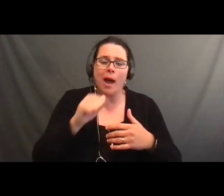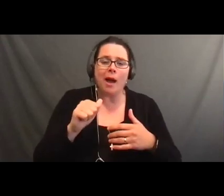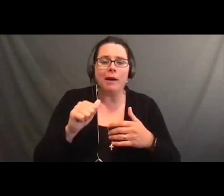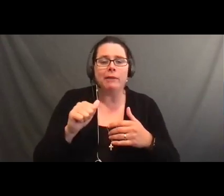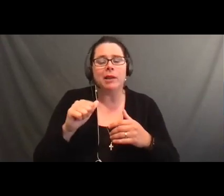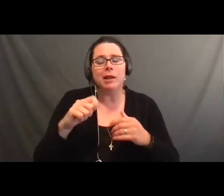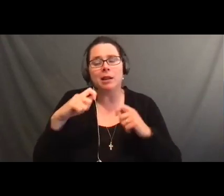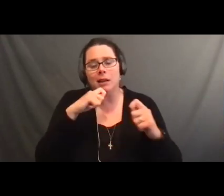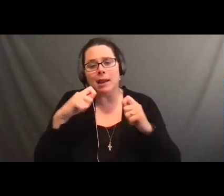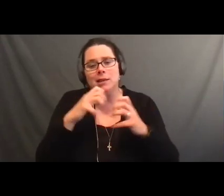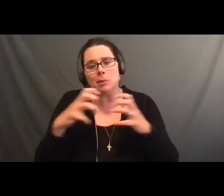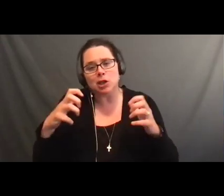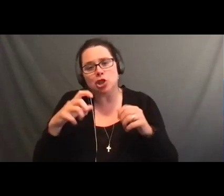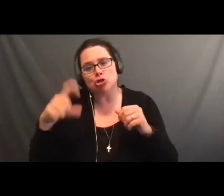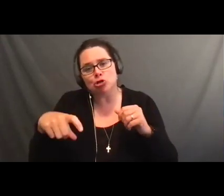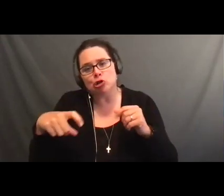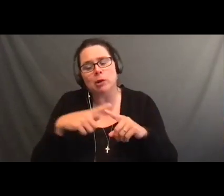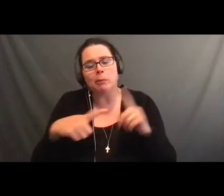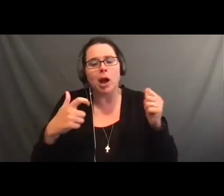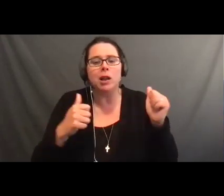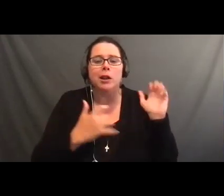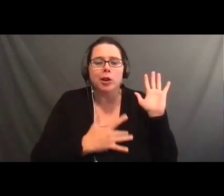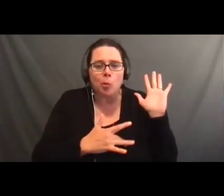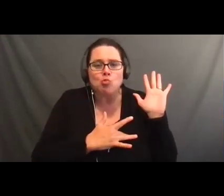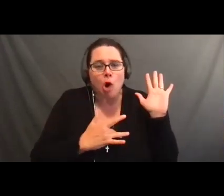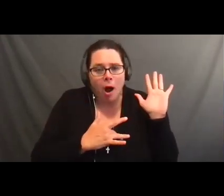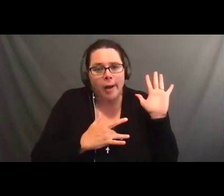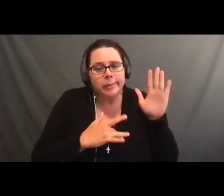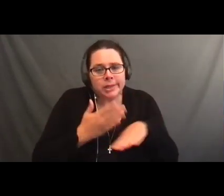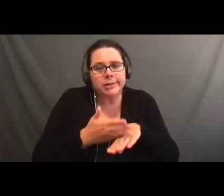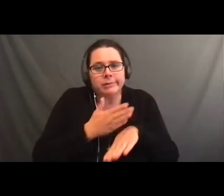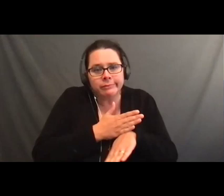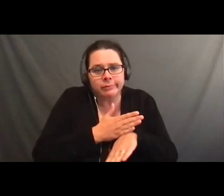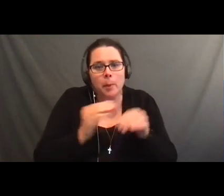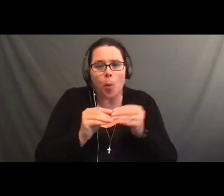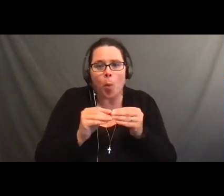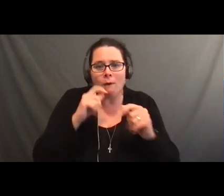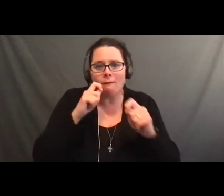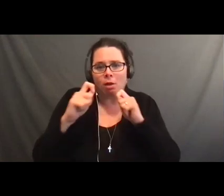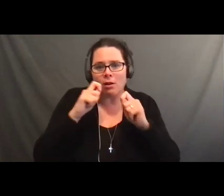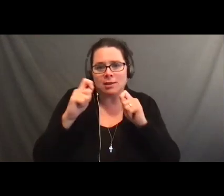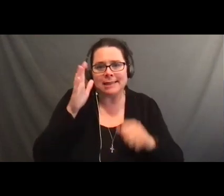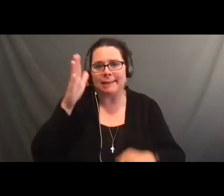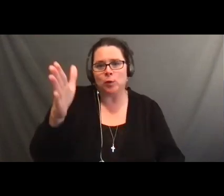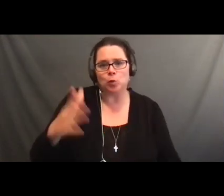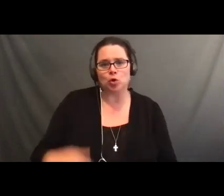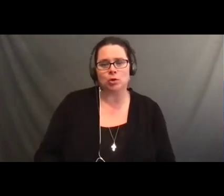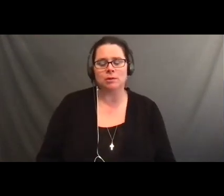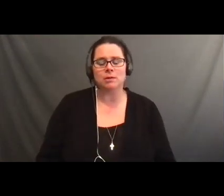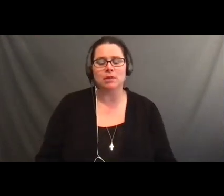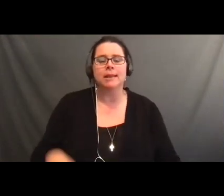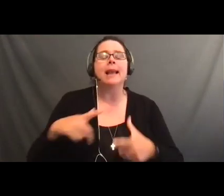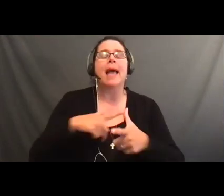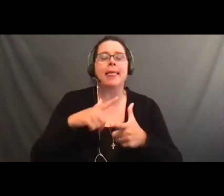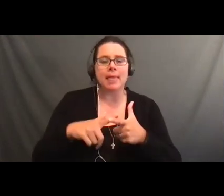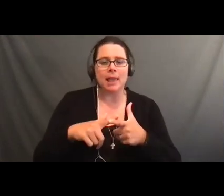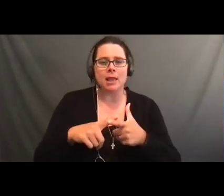but you promise you'll do it more in the future. And then you repeat that every six months